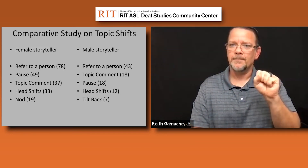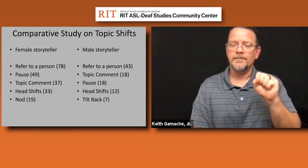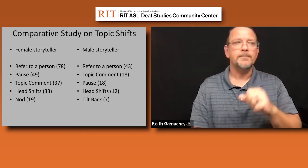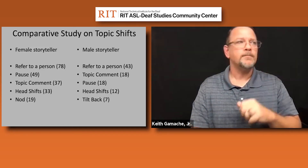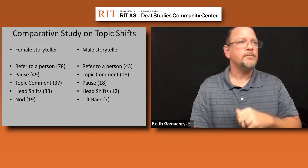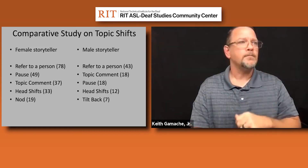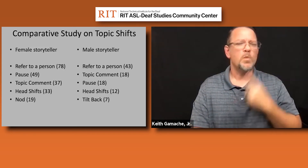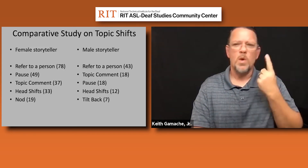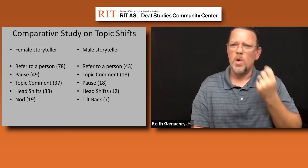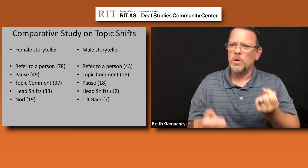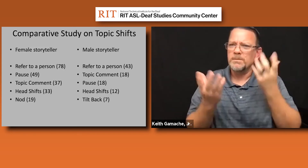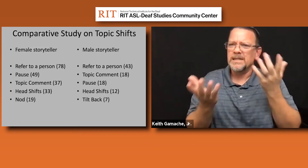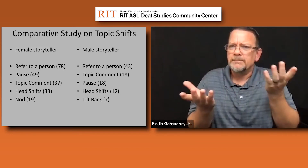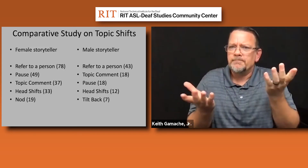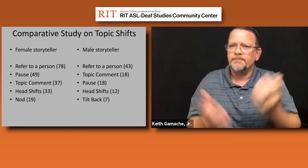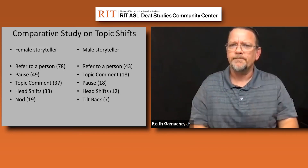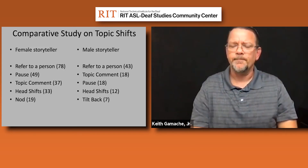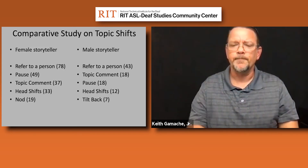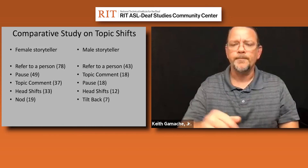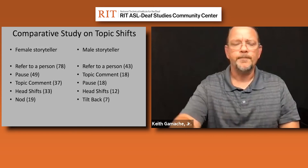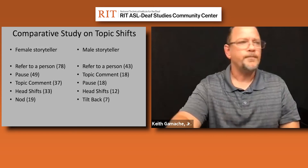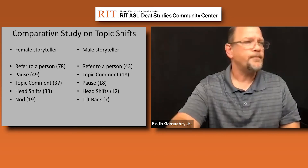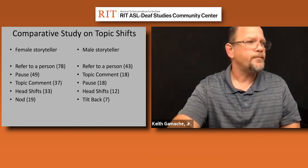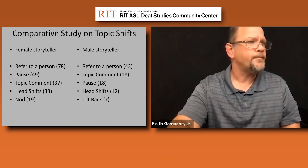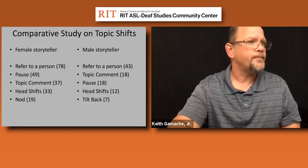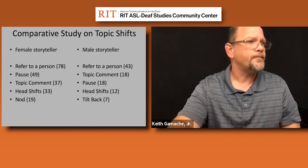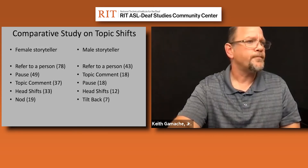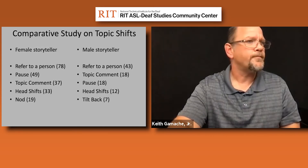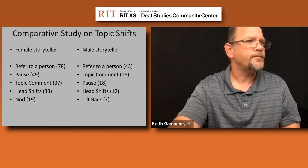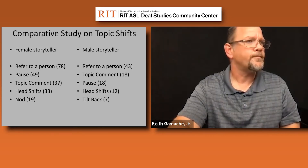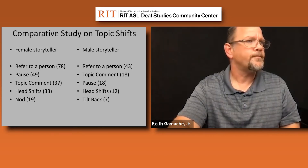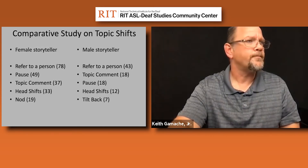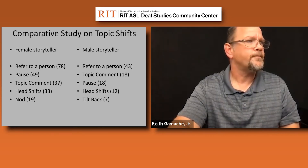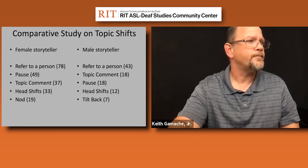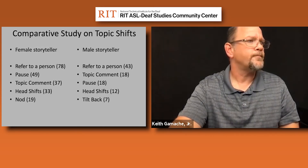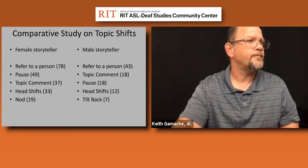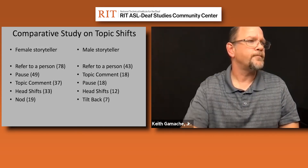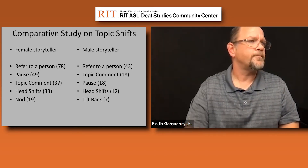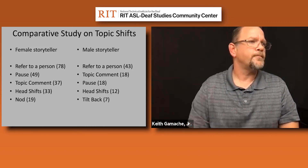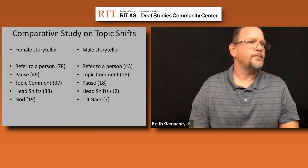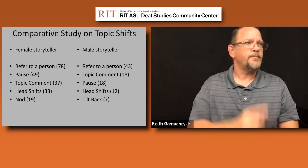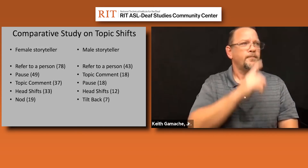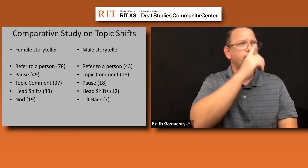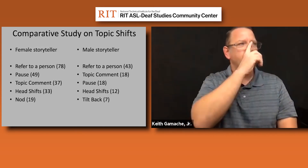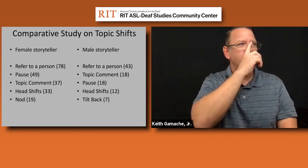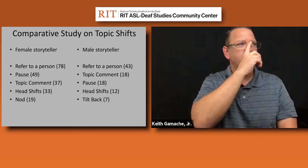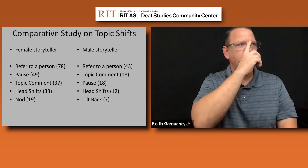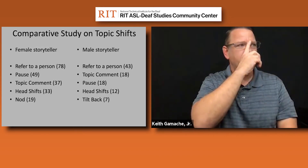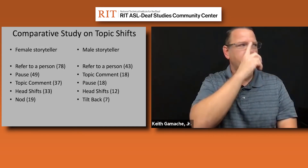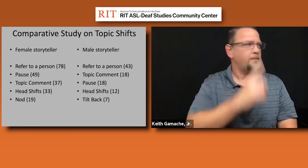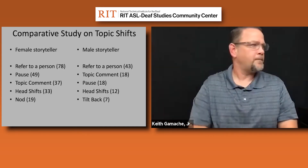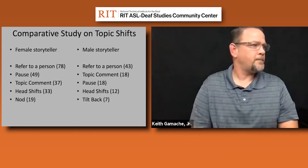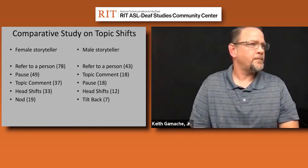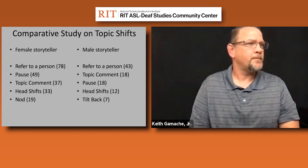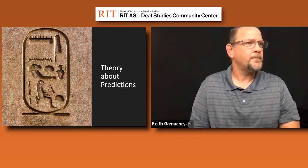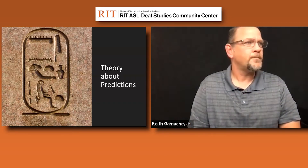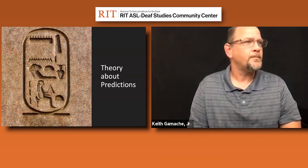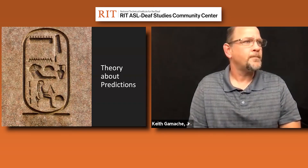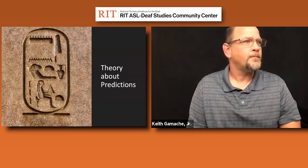frequently for conjunctive use, we use NMS, and so how many times might that occur? We can take a look here at the slide.